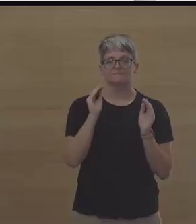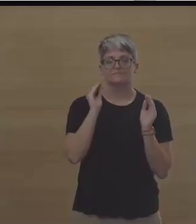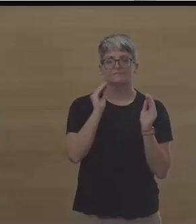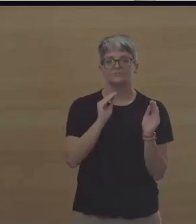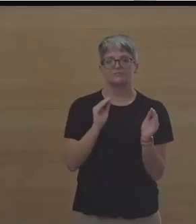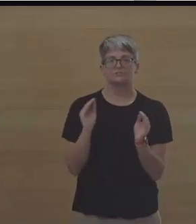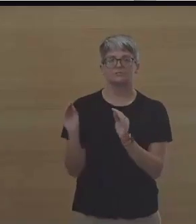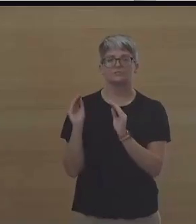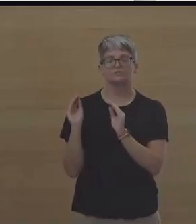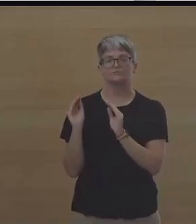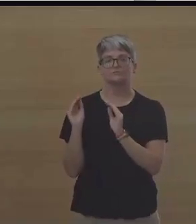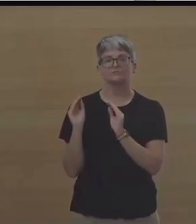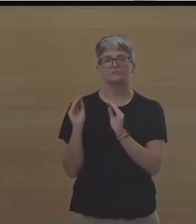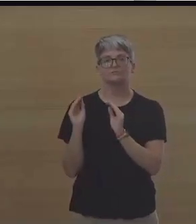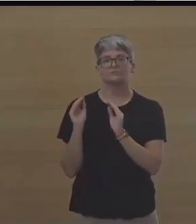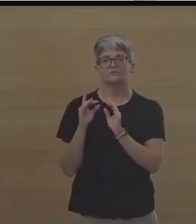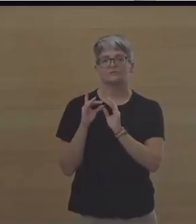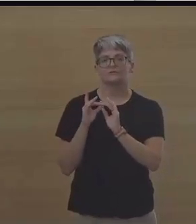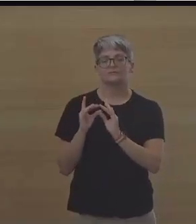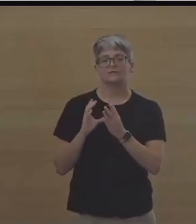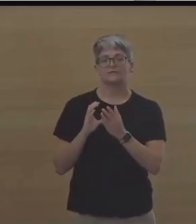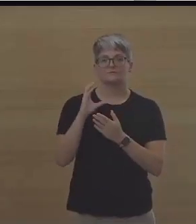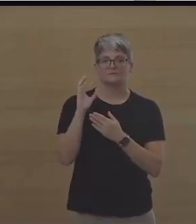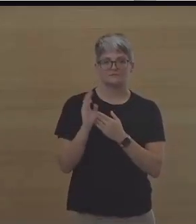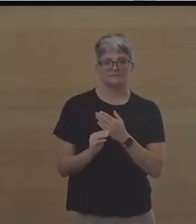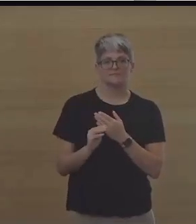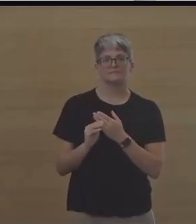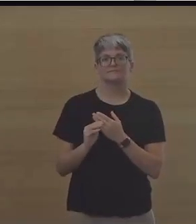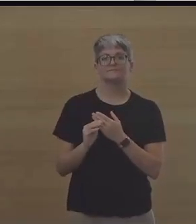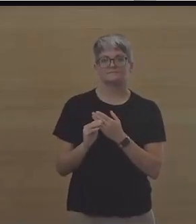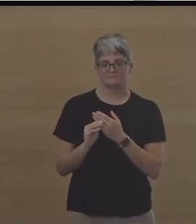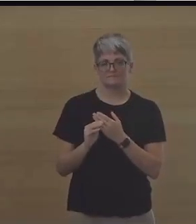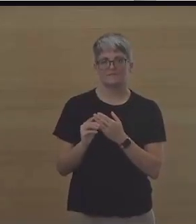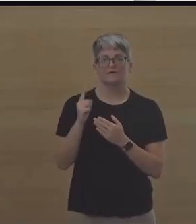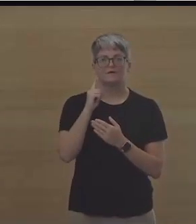"The Great Fight for Disability Rights,"